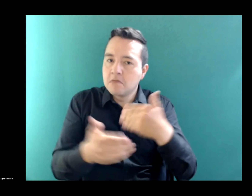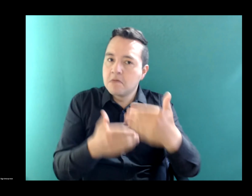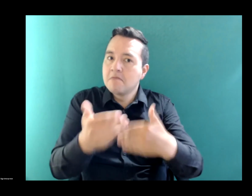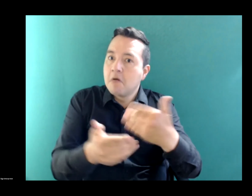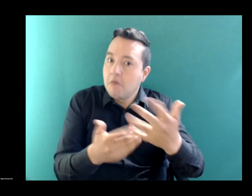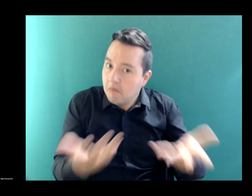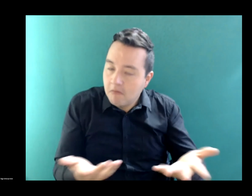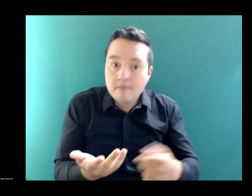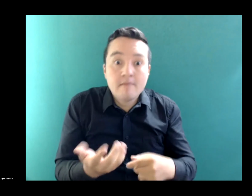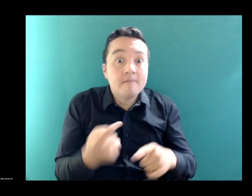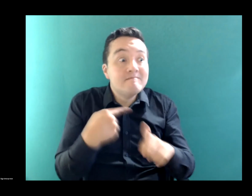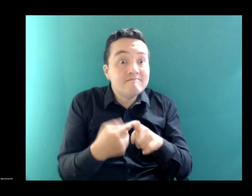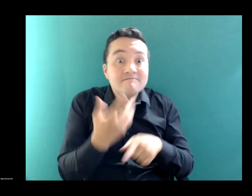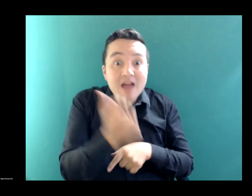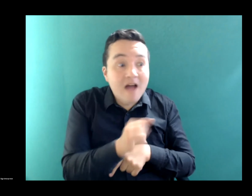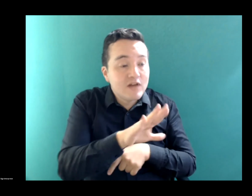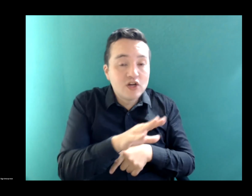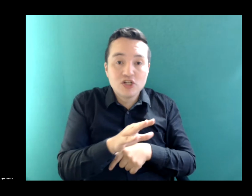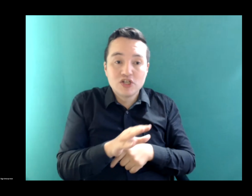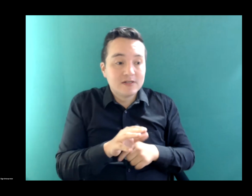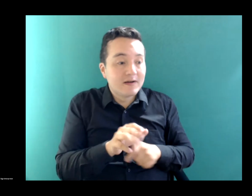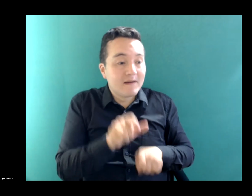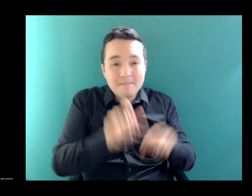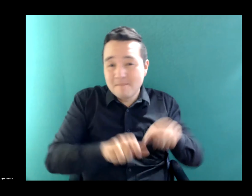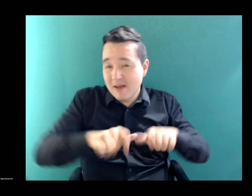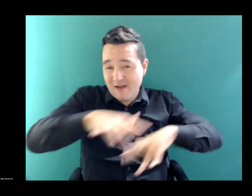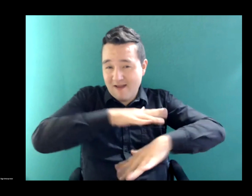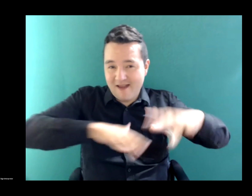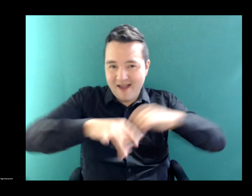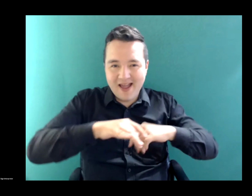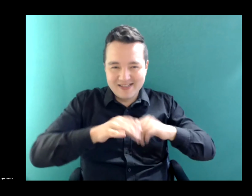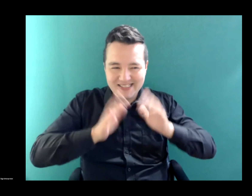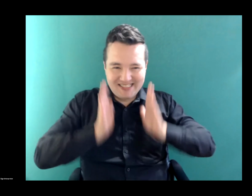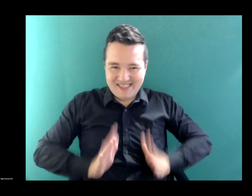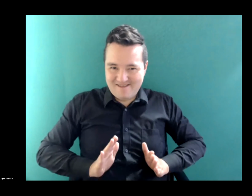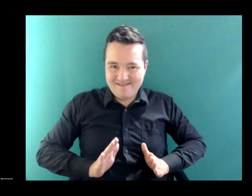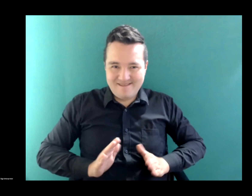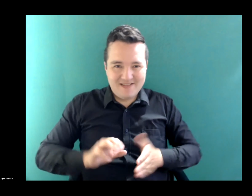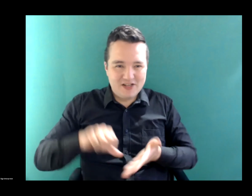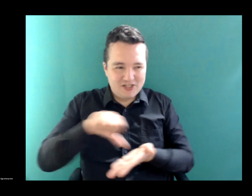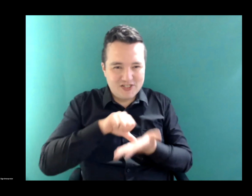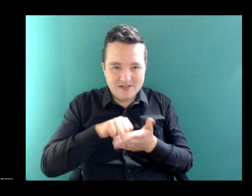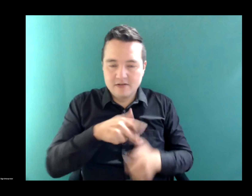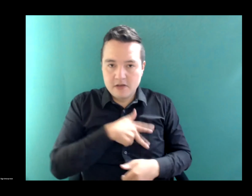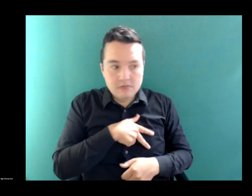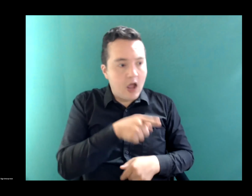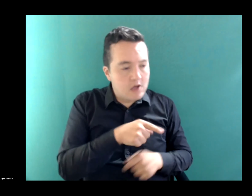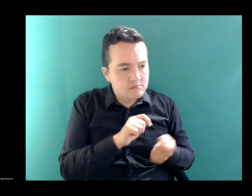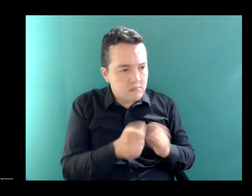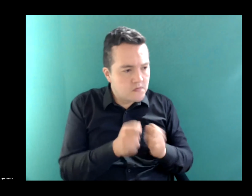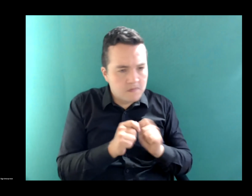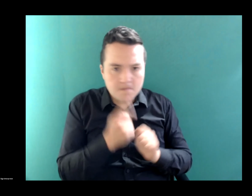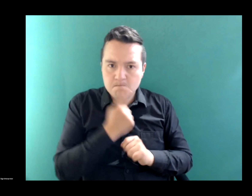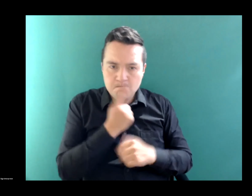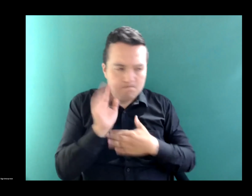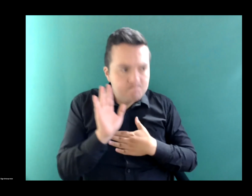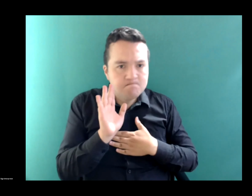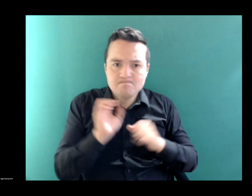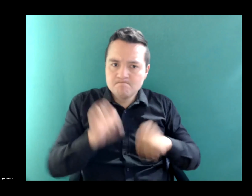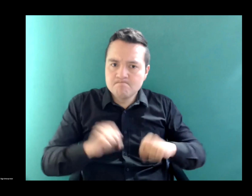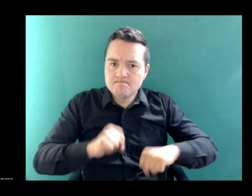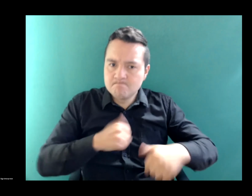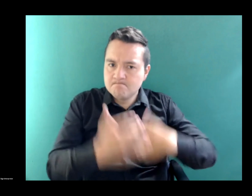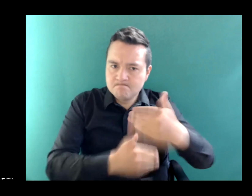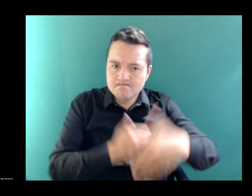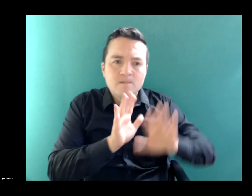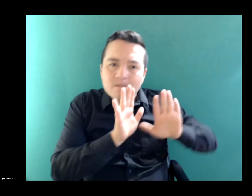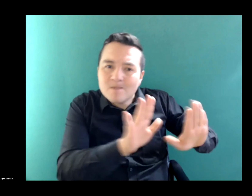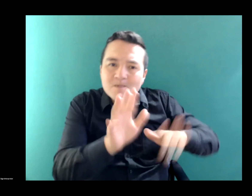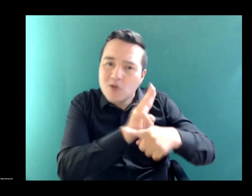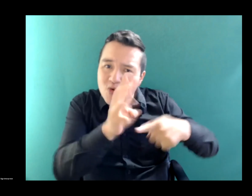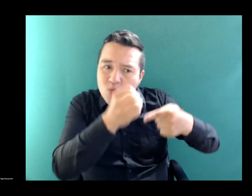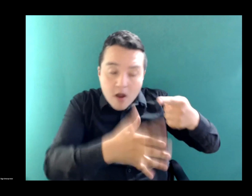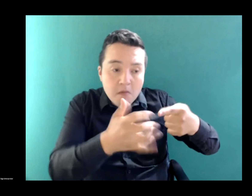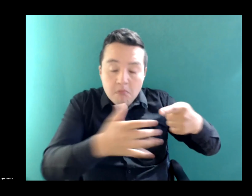Which of your ago implement a digital stamps for websites that are accessible.